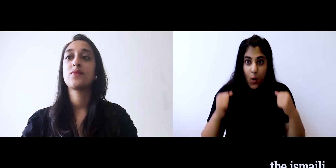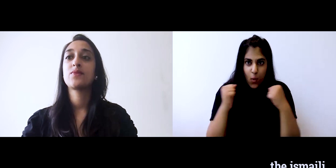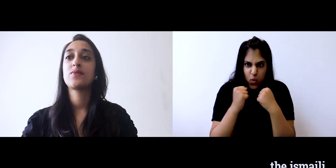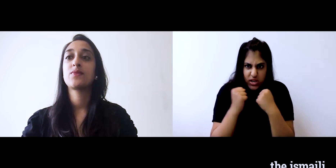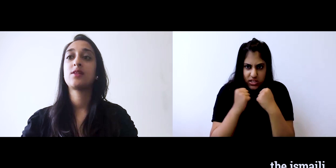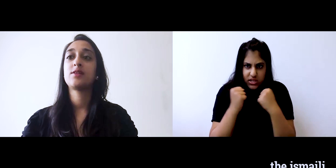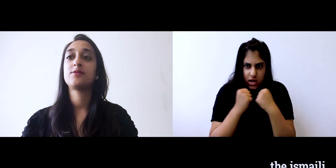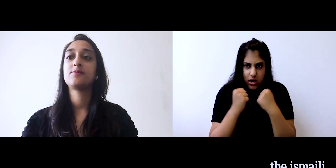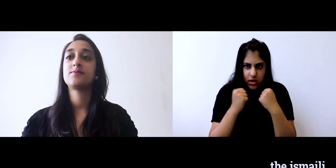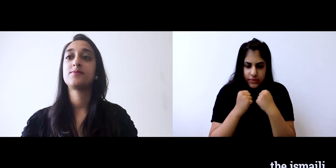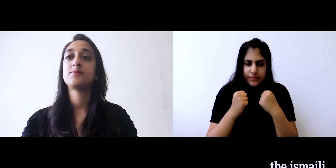Winter